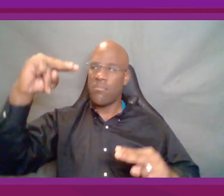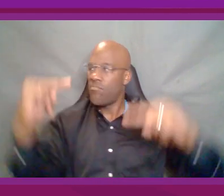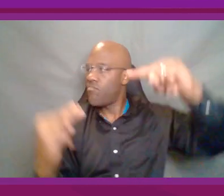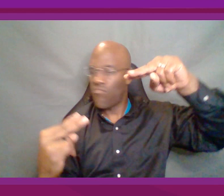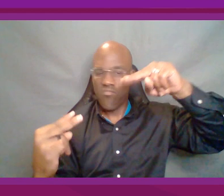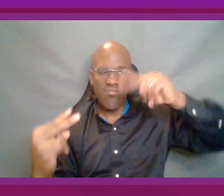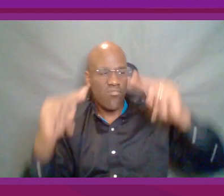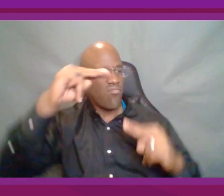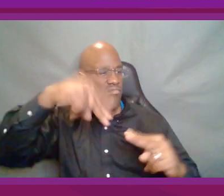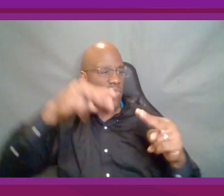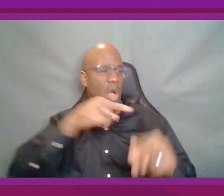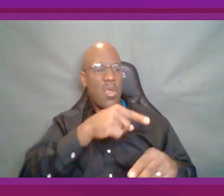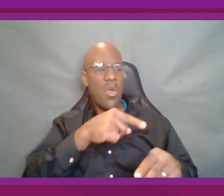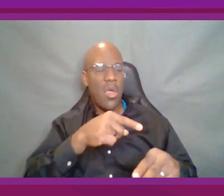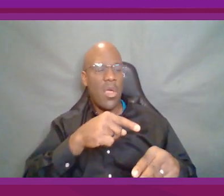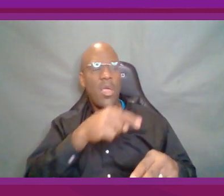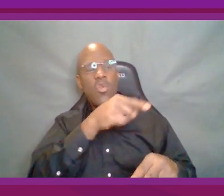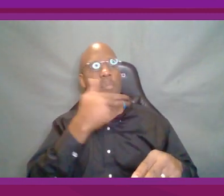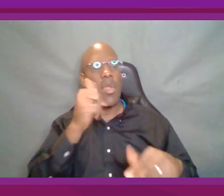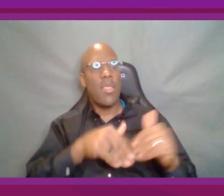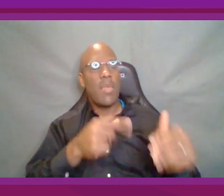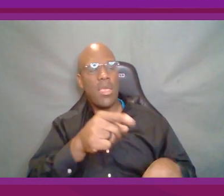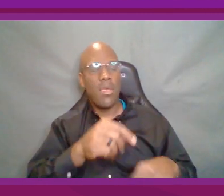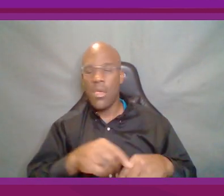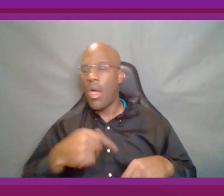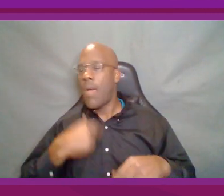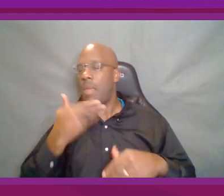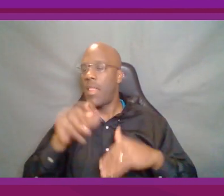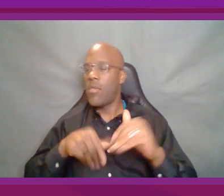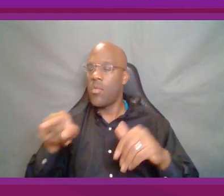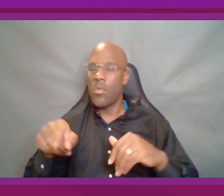that you know someone's better than someone else because they have a more significant -